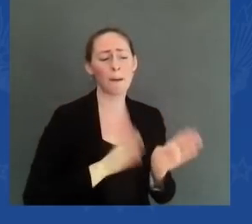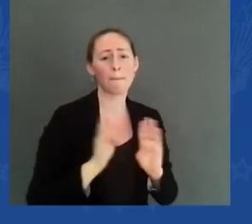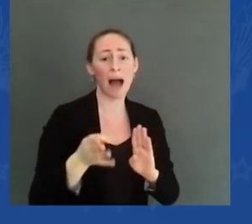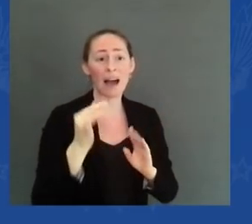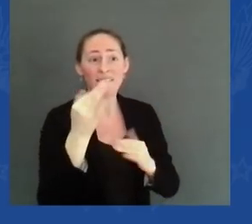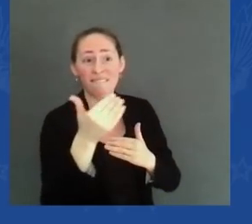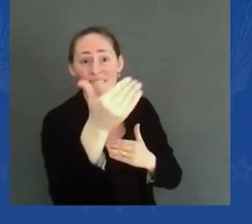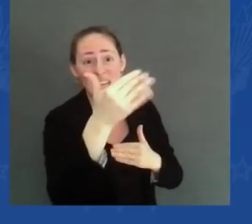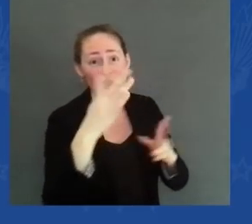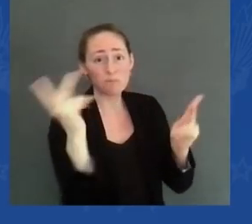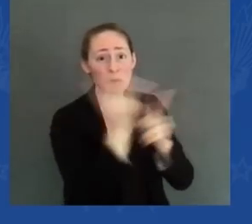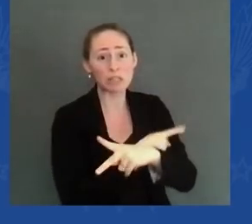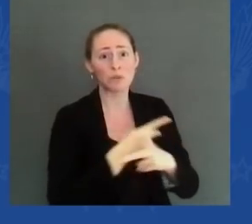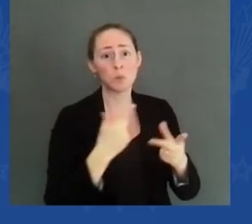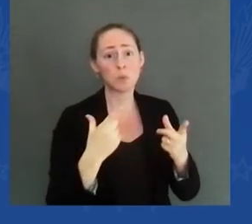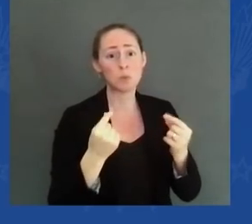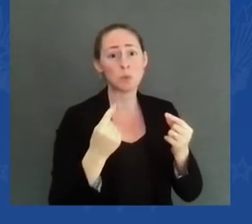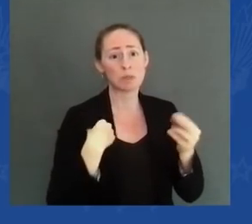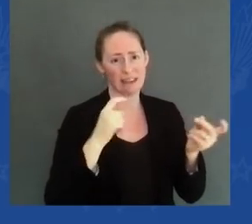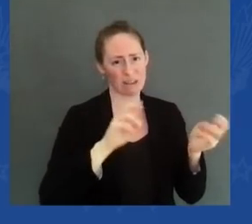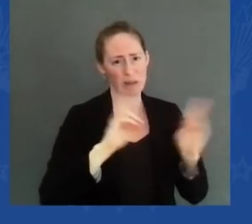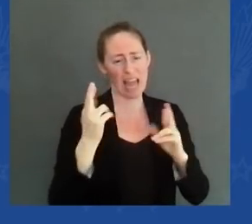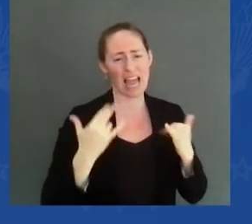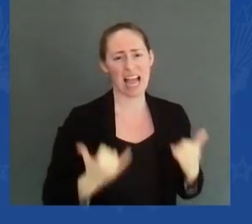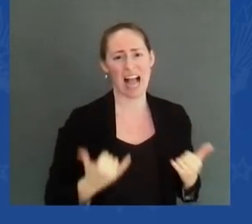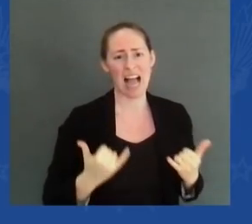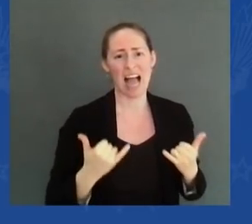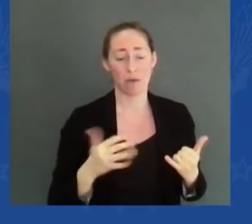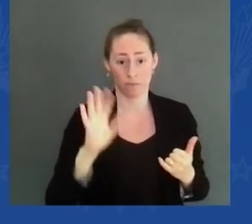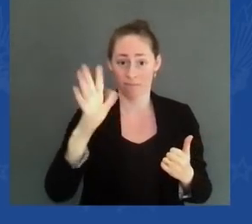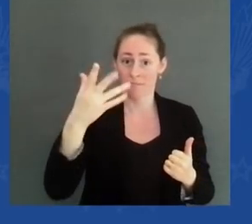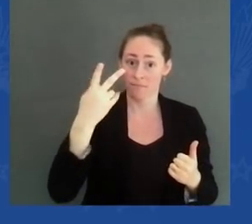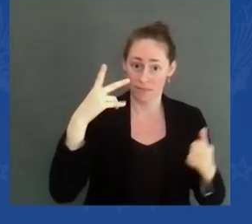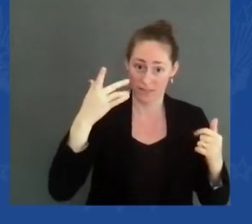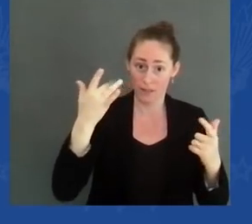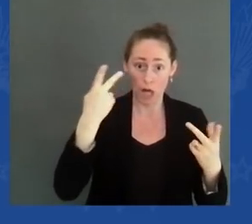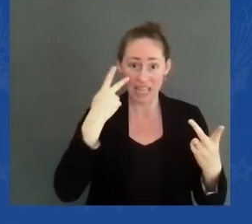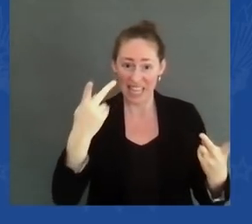destroying the lives of people, their homes, and their futures.